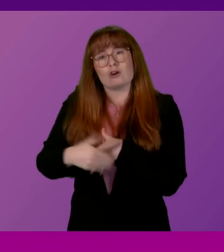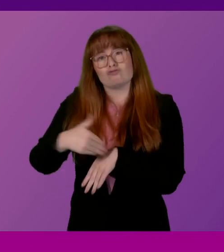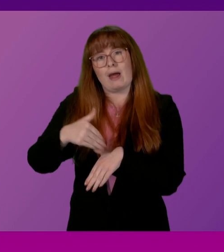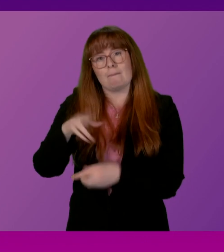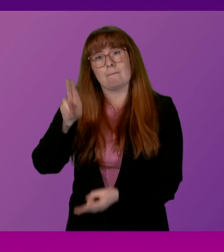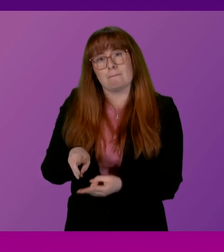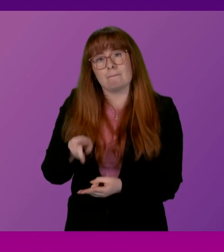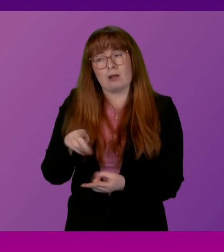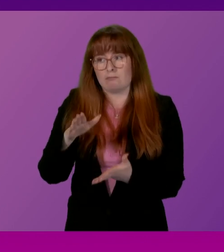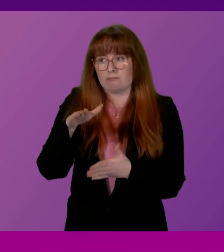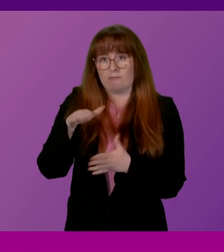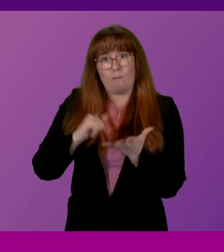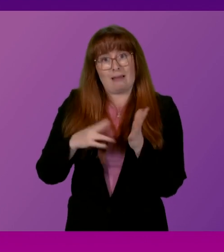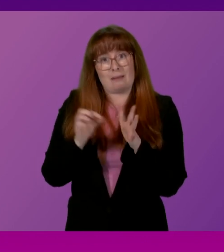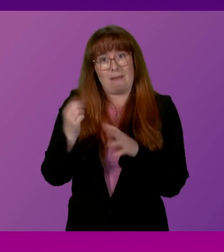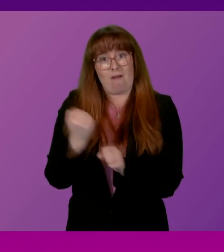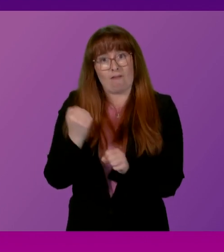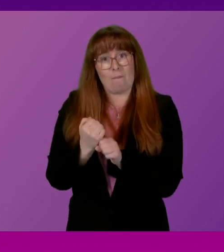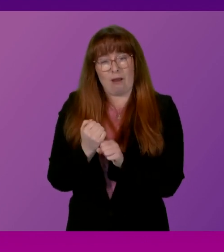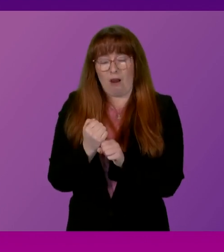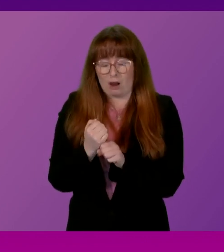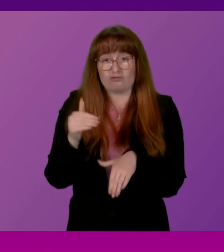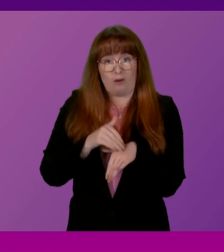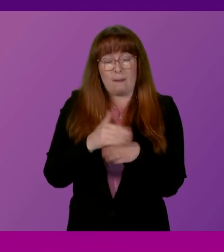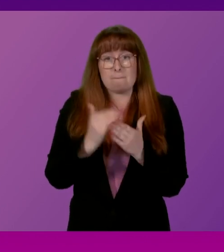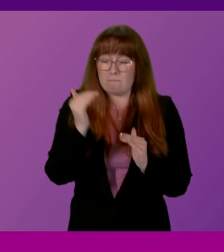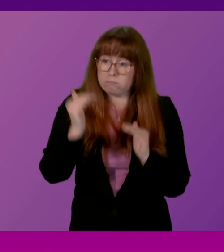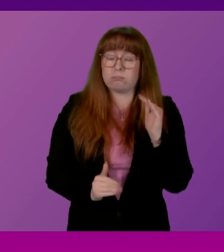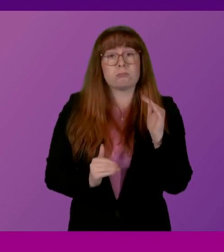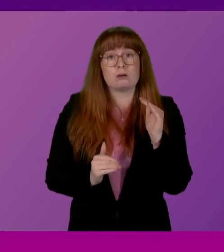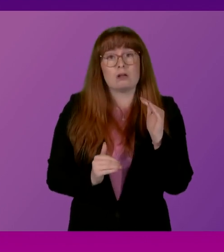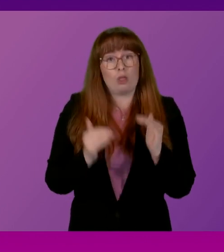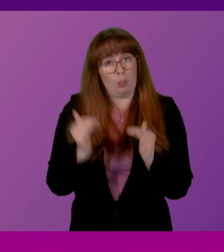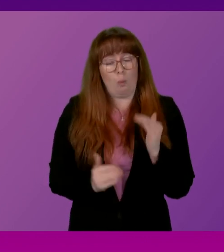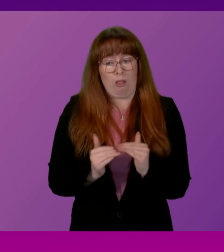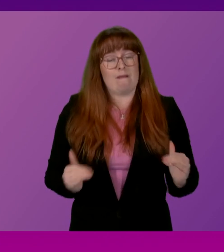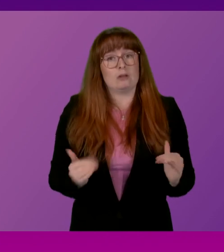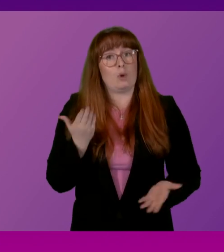Under the SNP Government, crime is at an historically low level compared with the past 50 years.